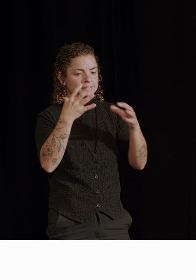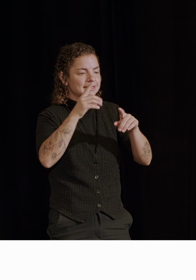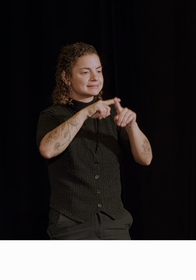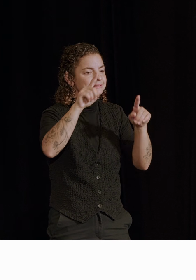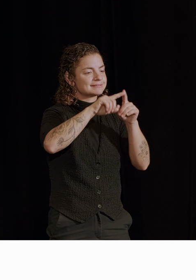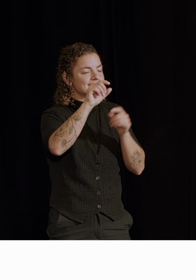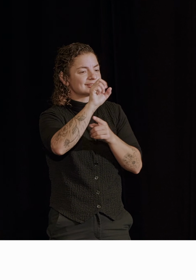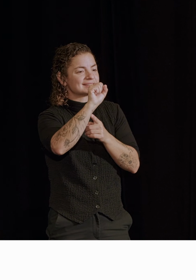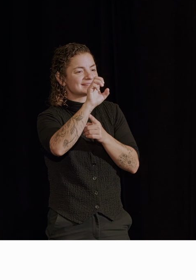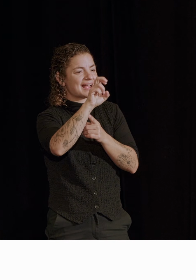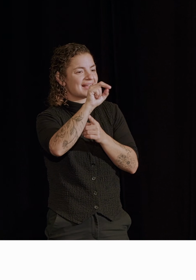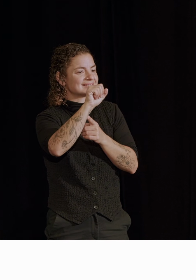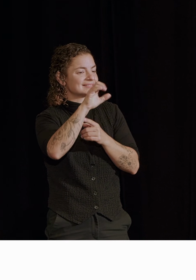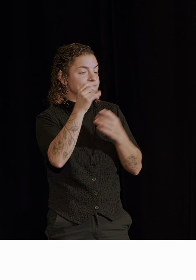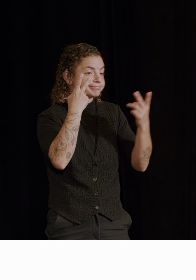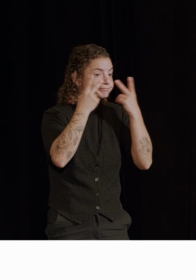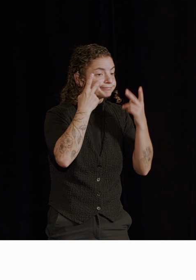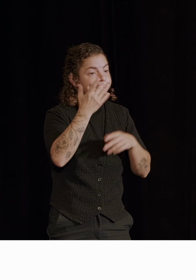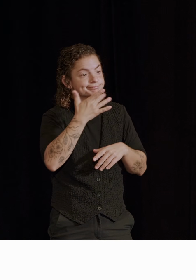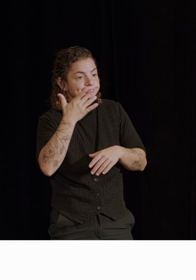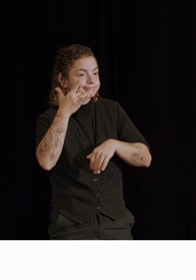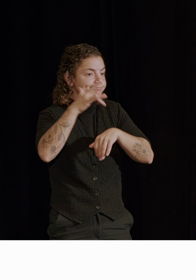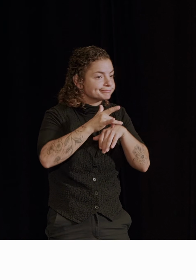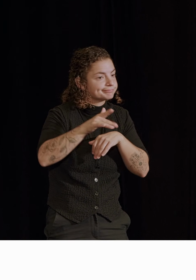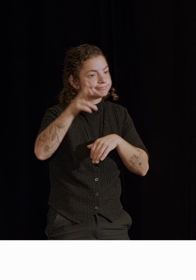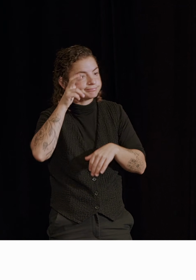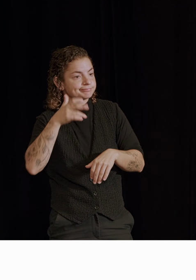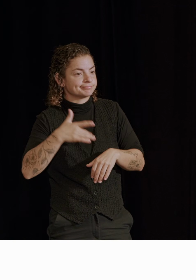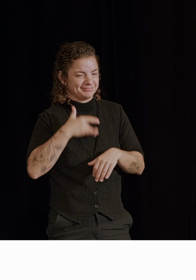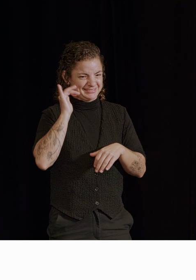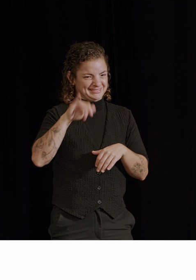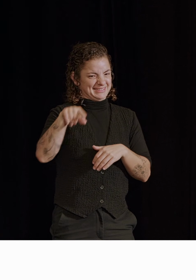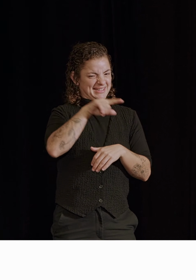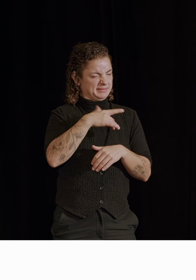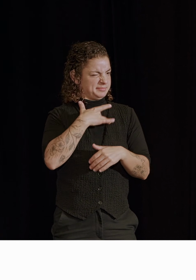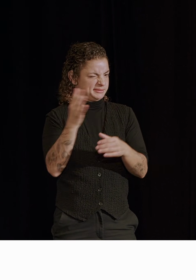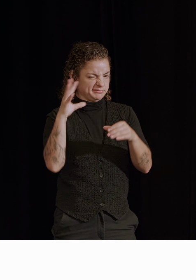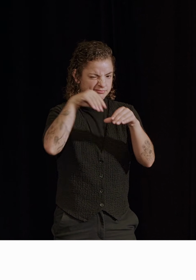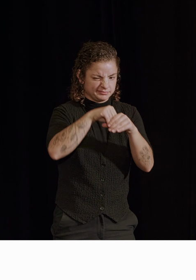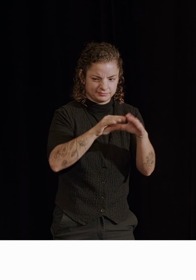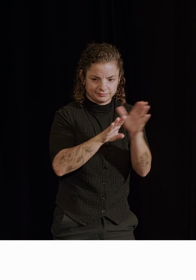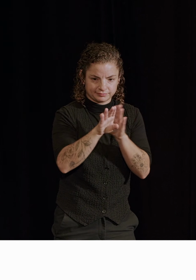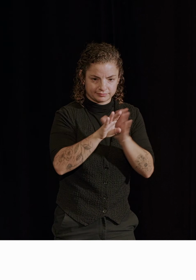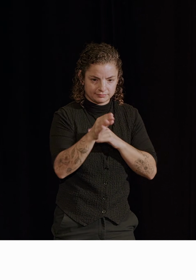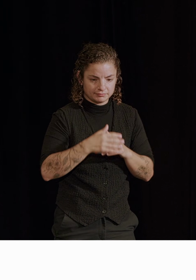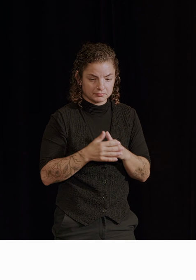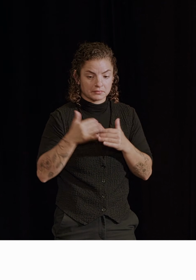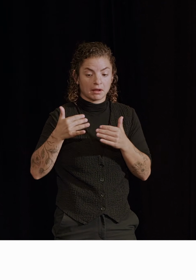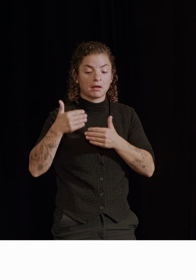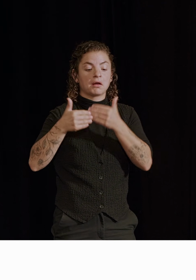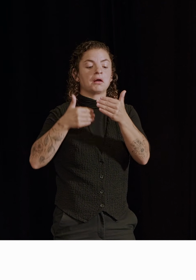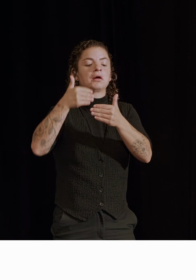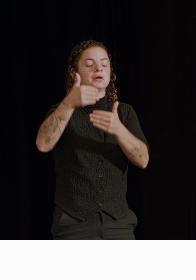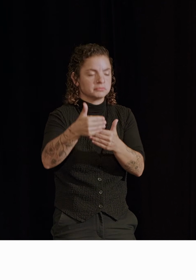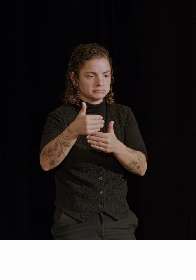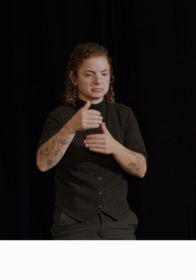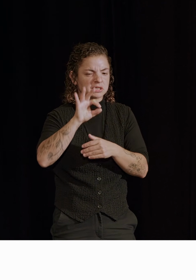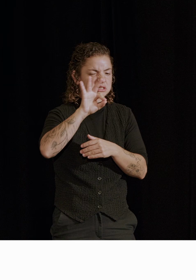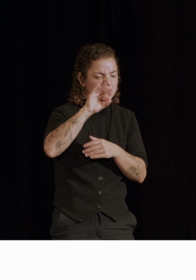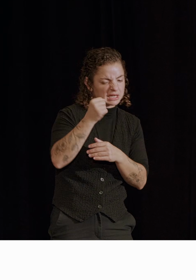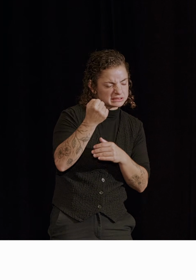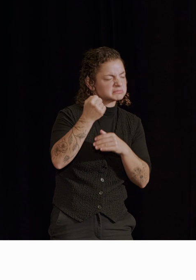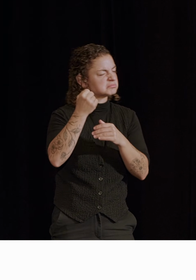As I step forward in time to the 90s and early 2000s, from when that submarine picture was taken,